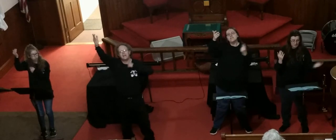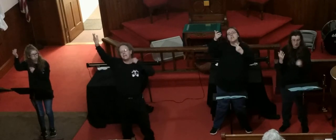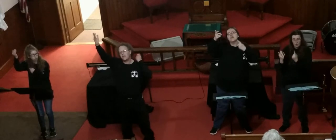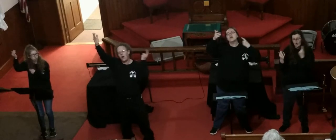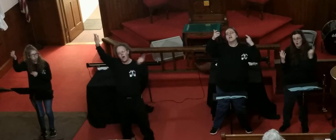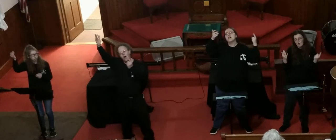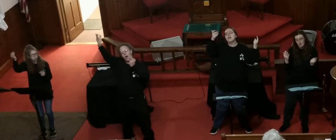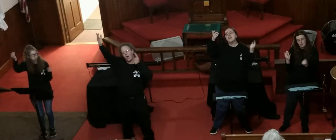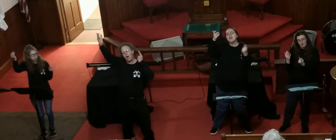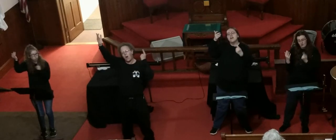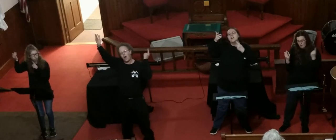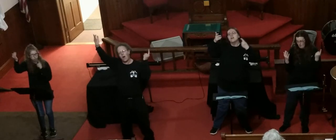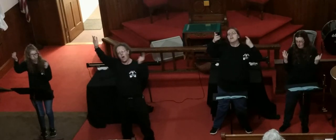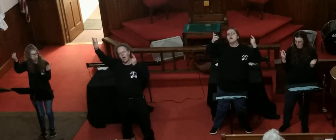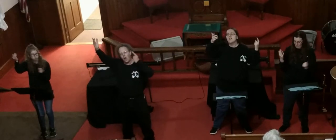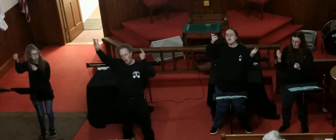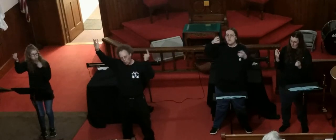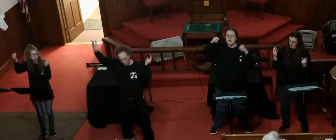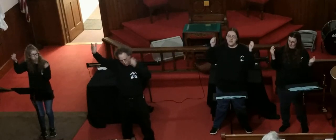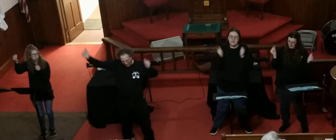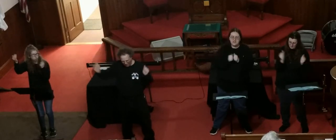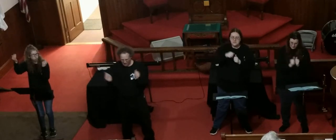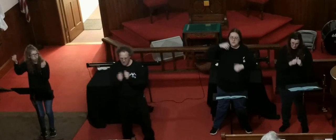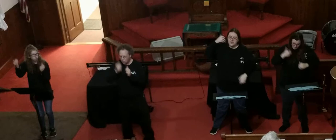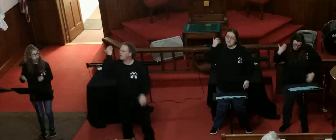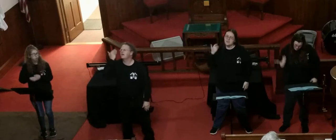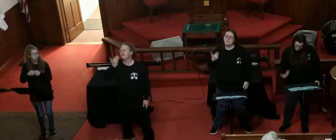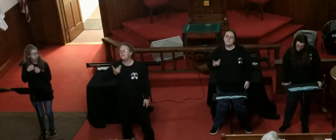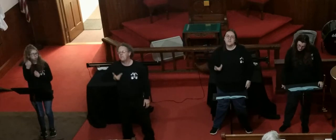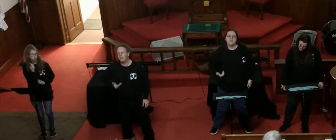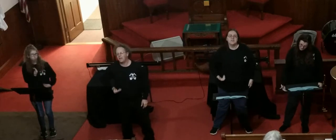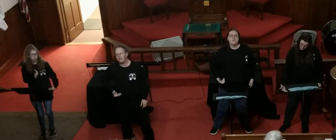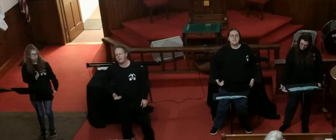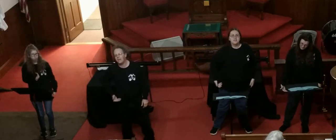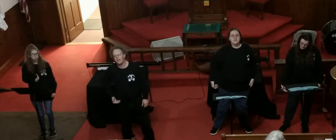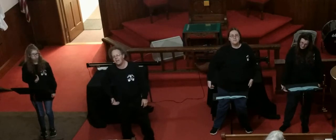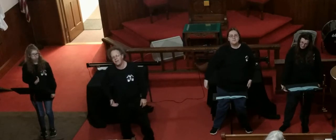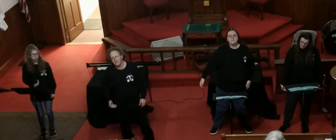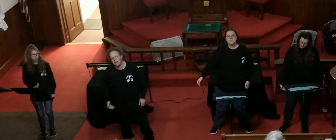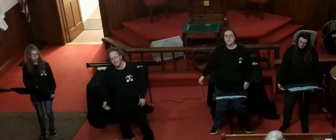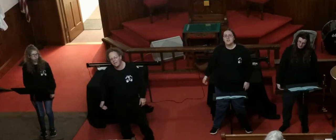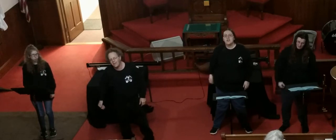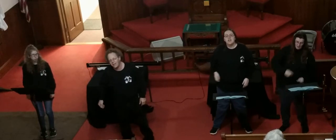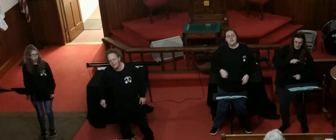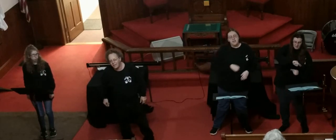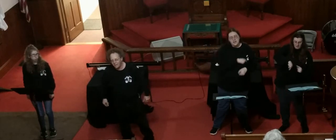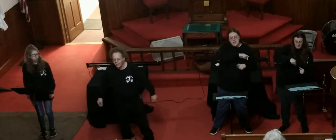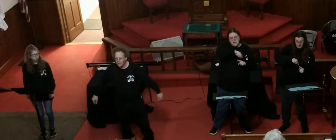He's always With me